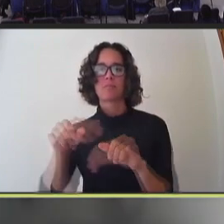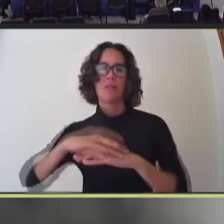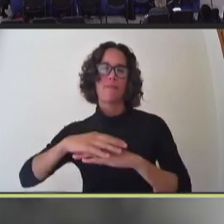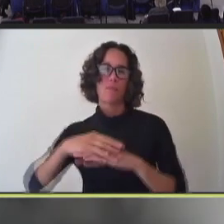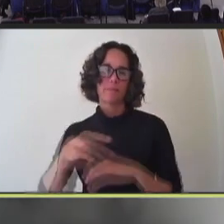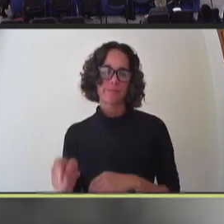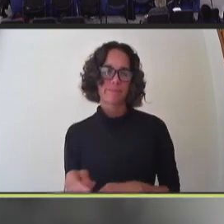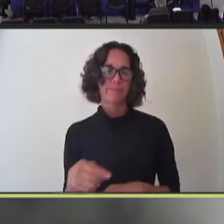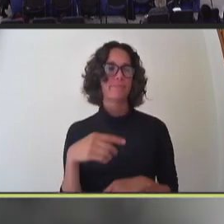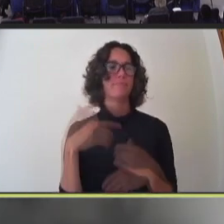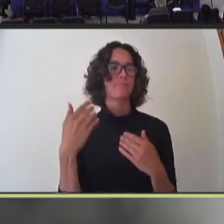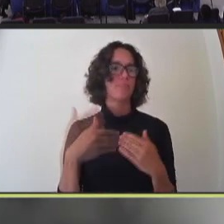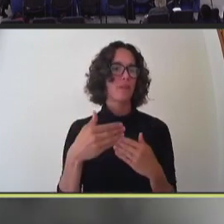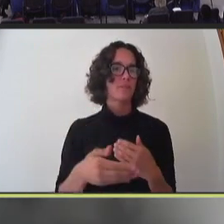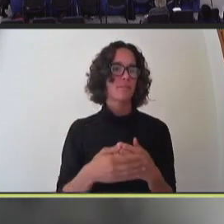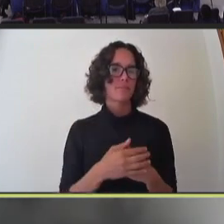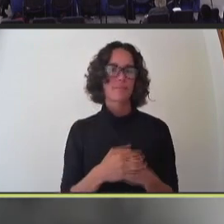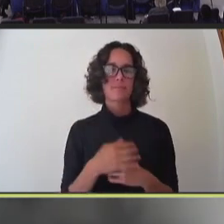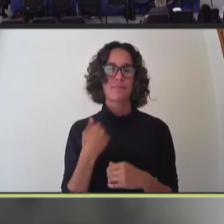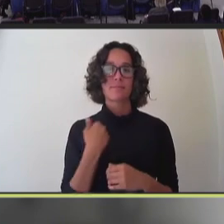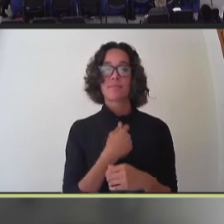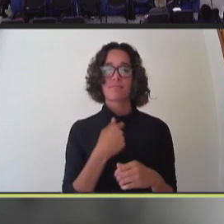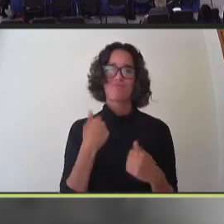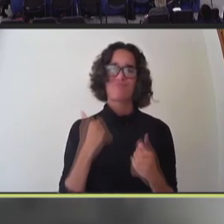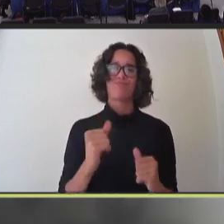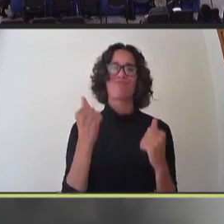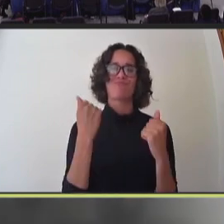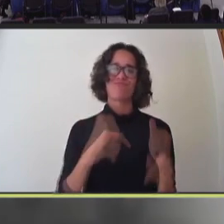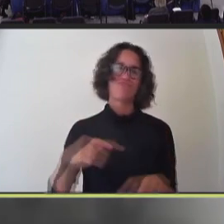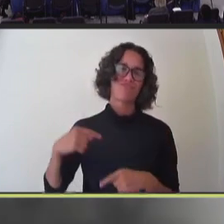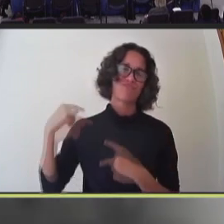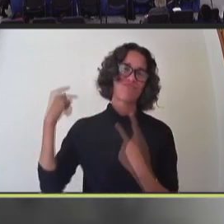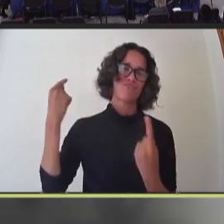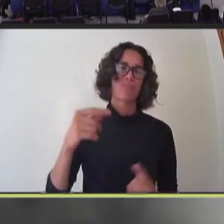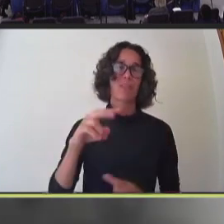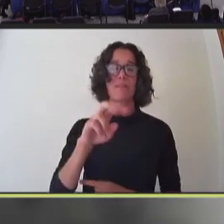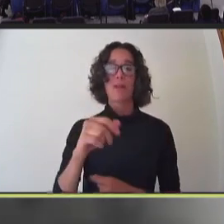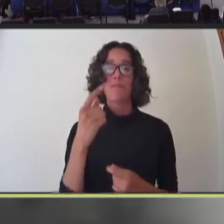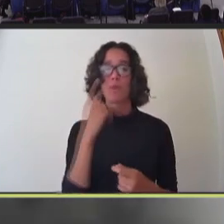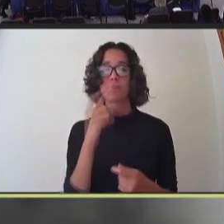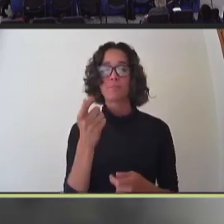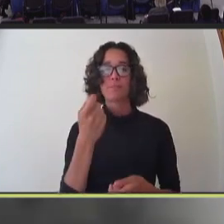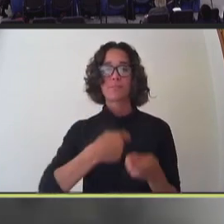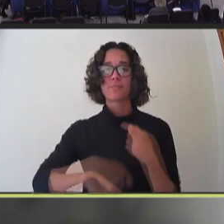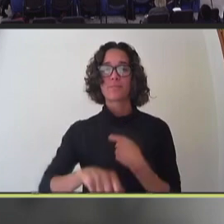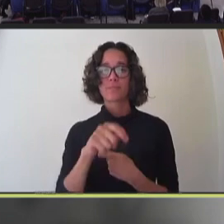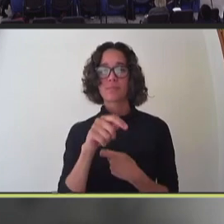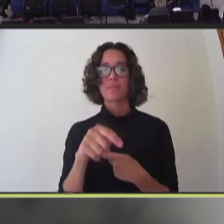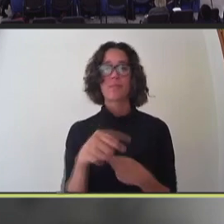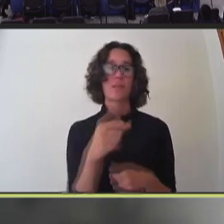So, we have been trying at the VA to exchange immunization data with the states for years.